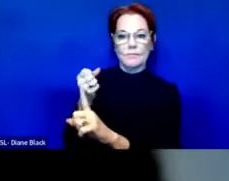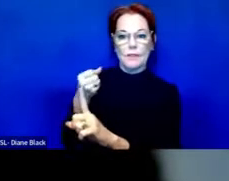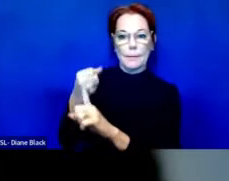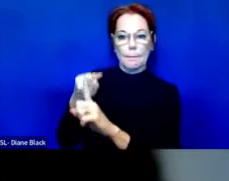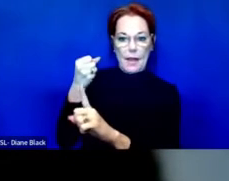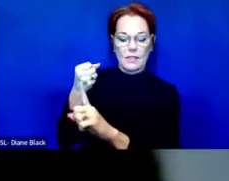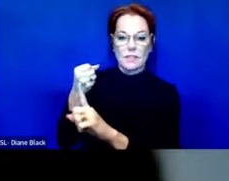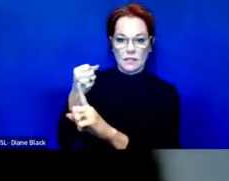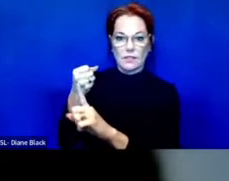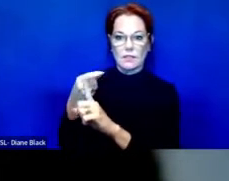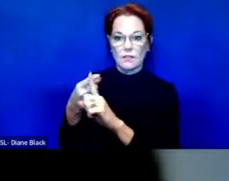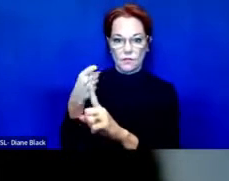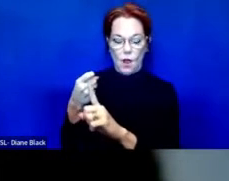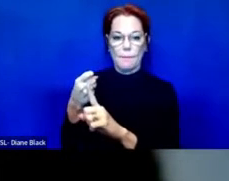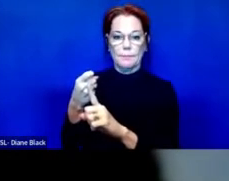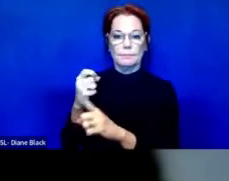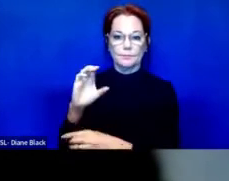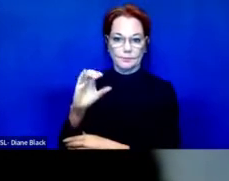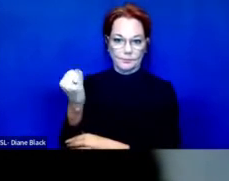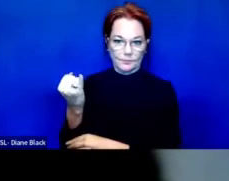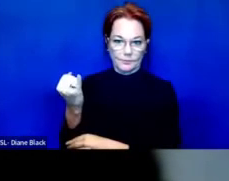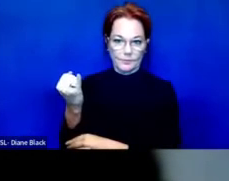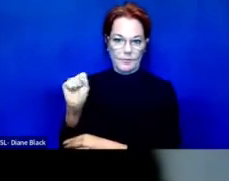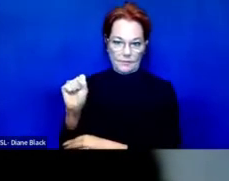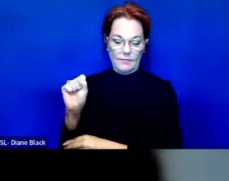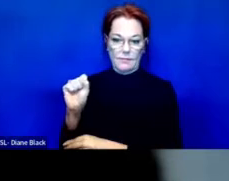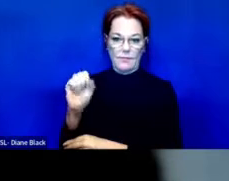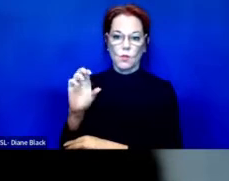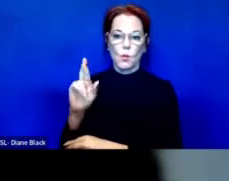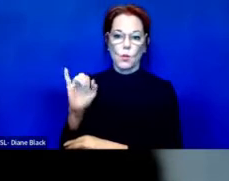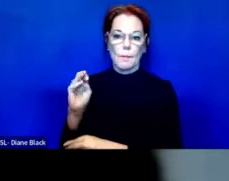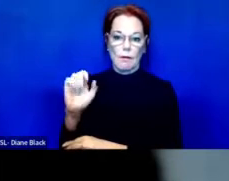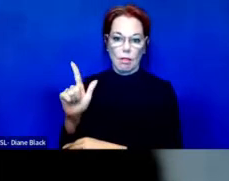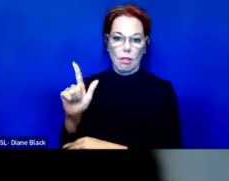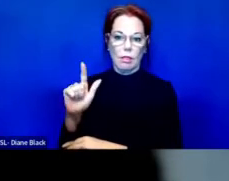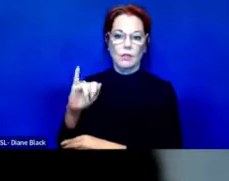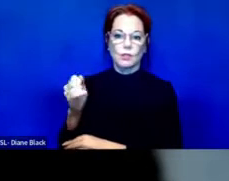the criminal justice system and, you know, domestic violence. So